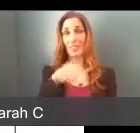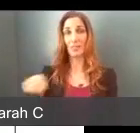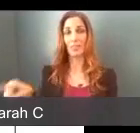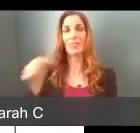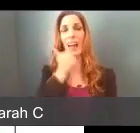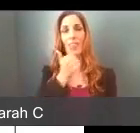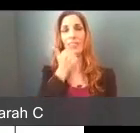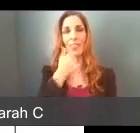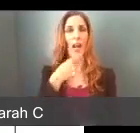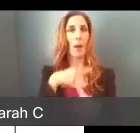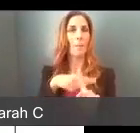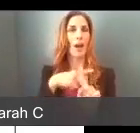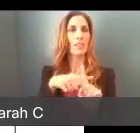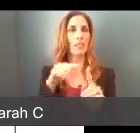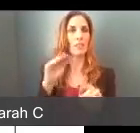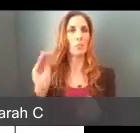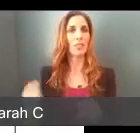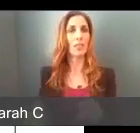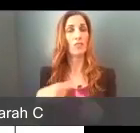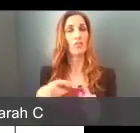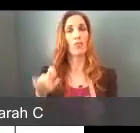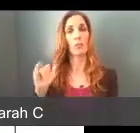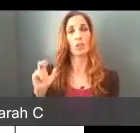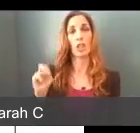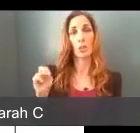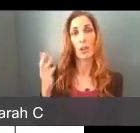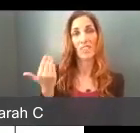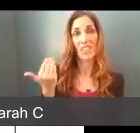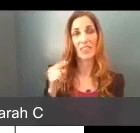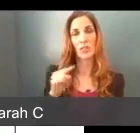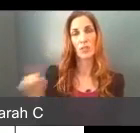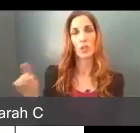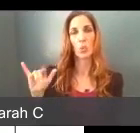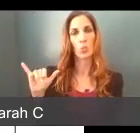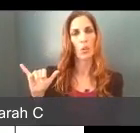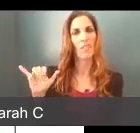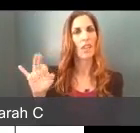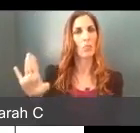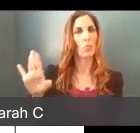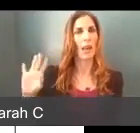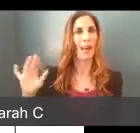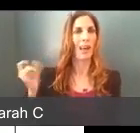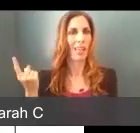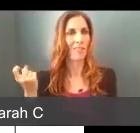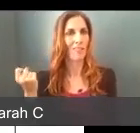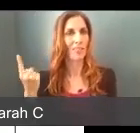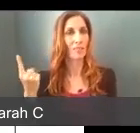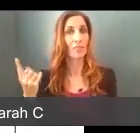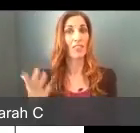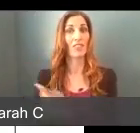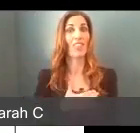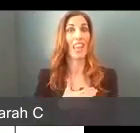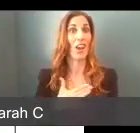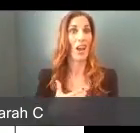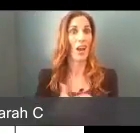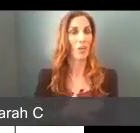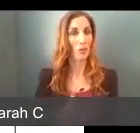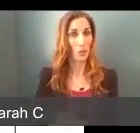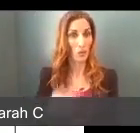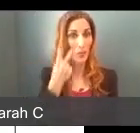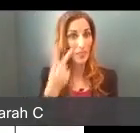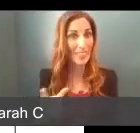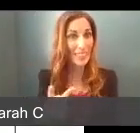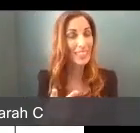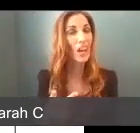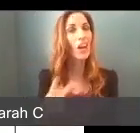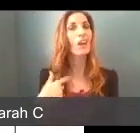from January the 15th to February the 11th. I'm very happy to point out that we fell below 5%